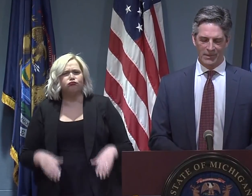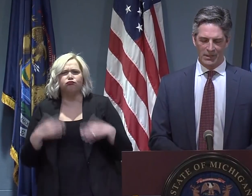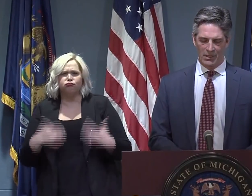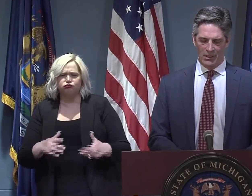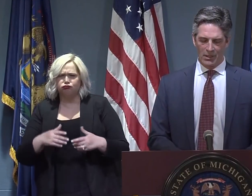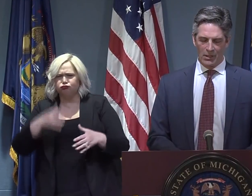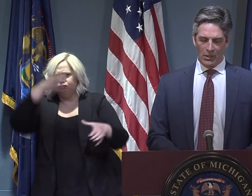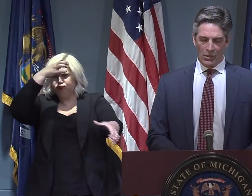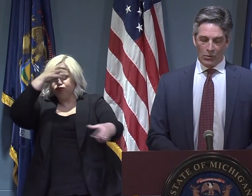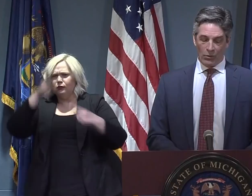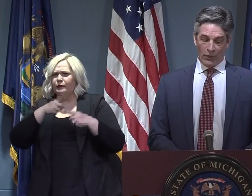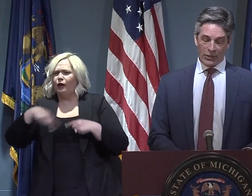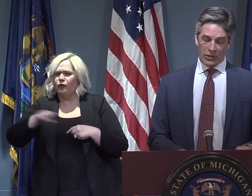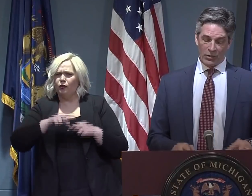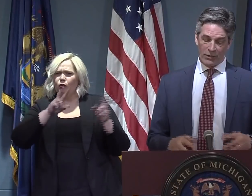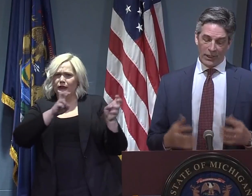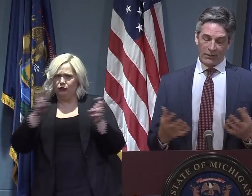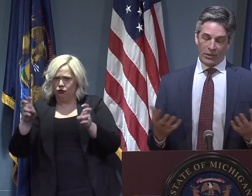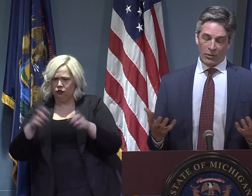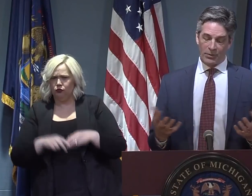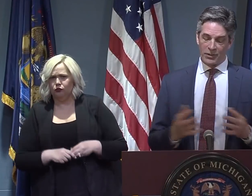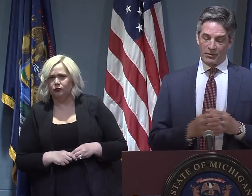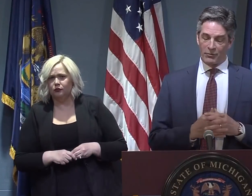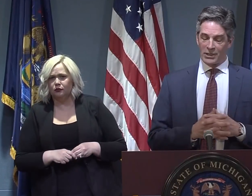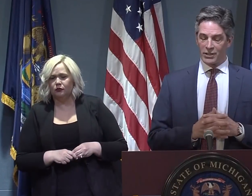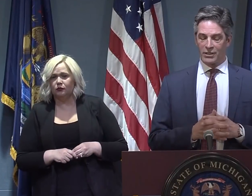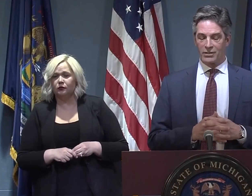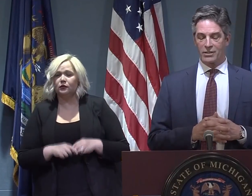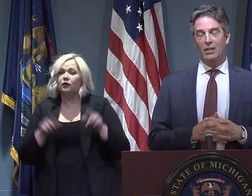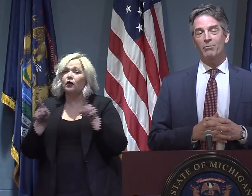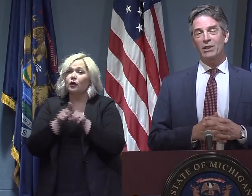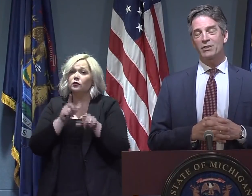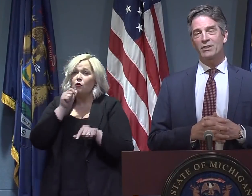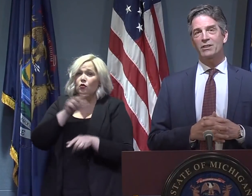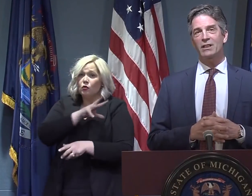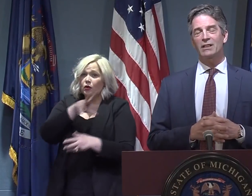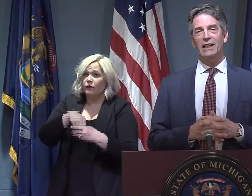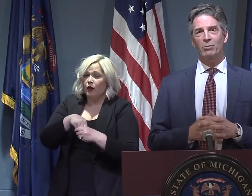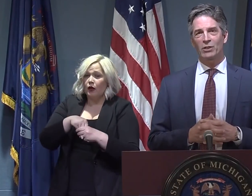AND EXPERT FACULTY MEMBERS IN THE NATION ON THESE TOPICS.